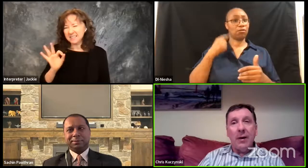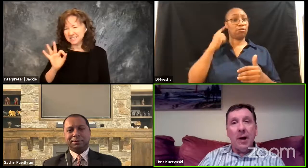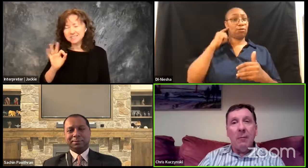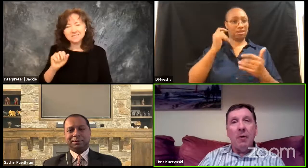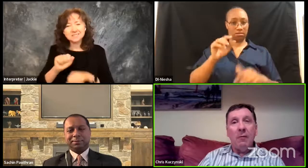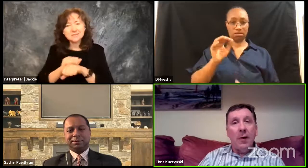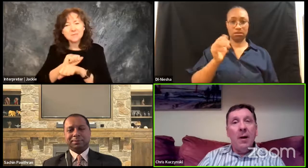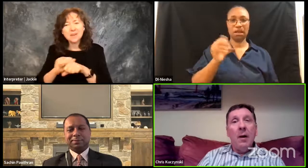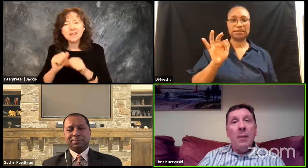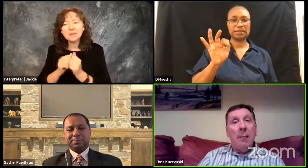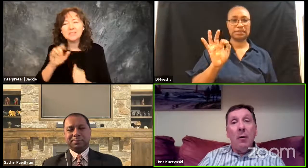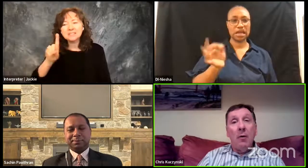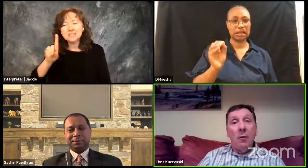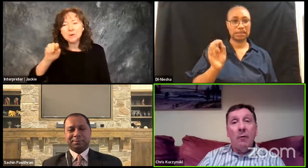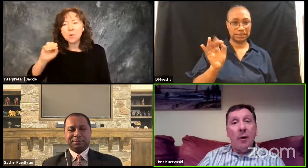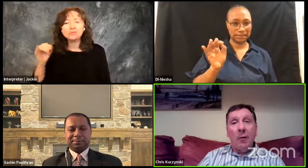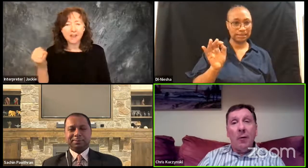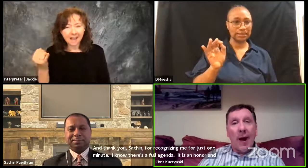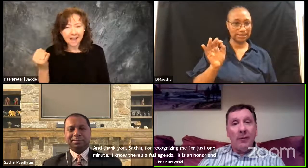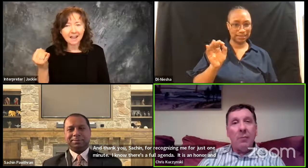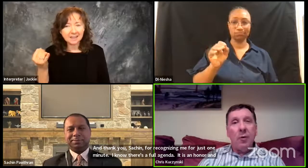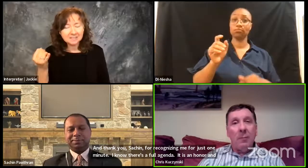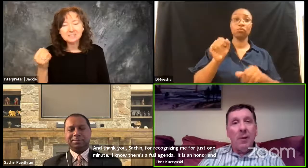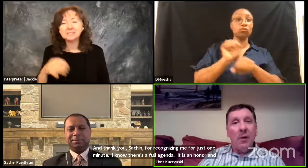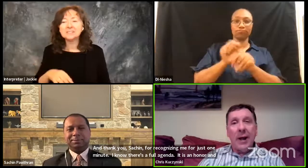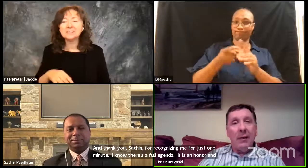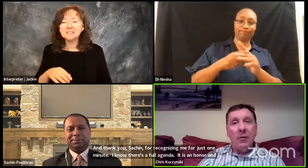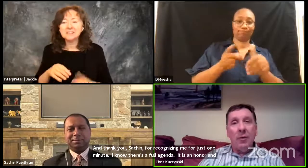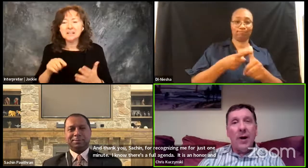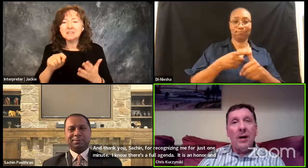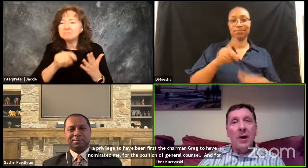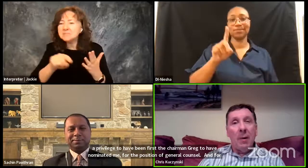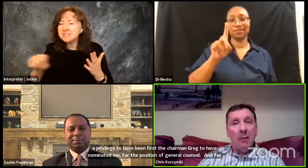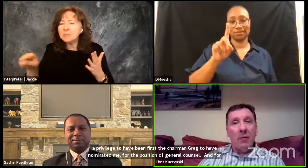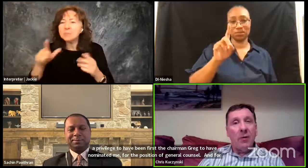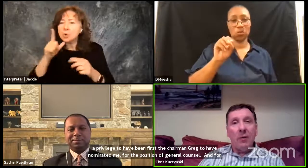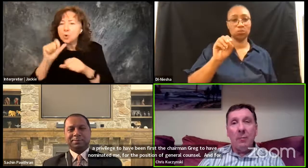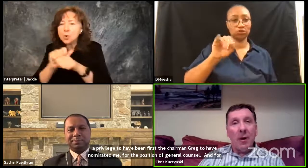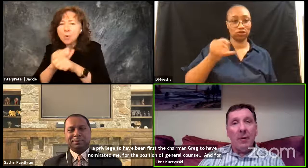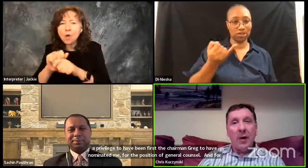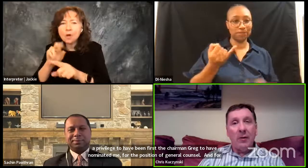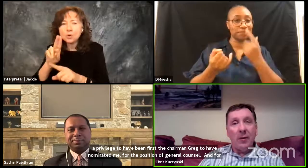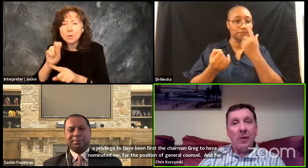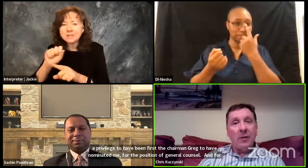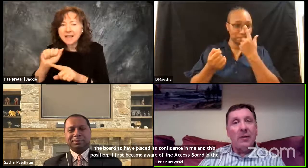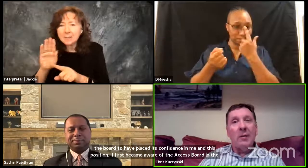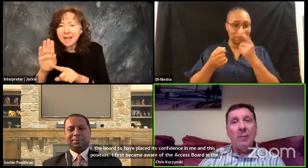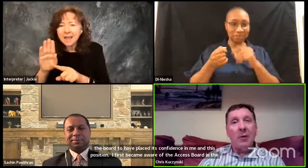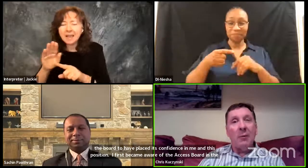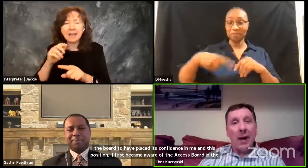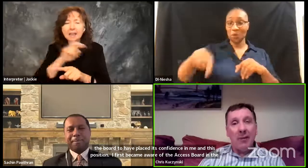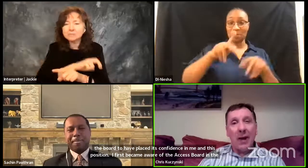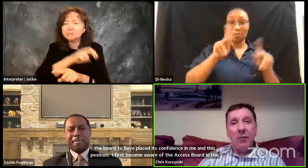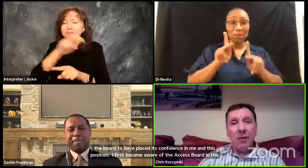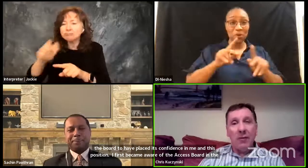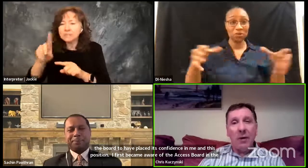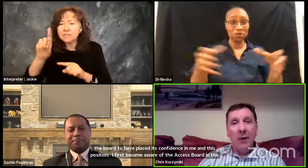And we had a number of people who were former Access Board employees who had come over to the Department of Justice, Disability Rights Section.